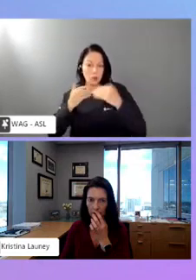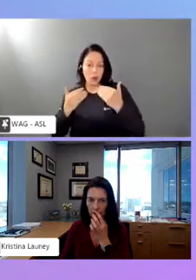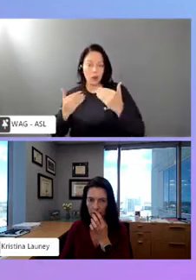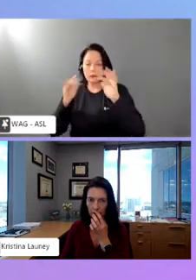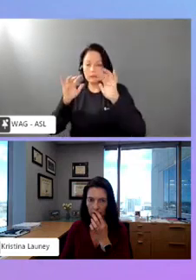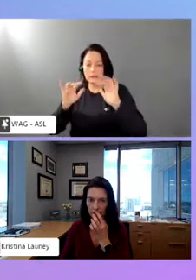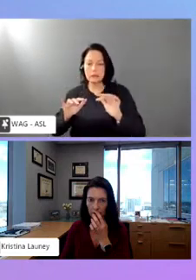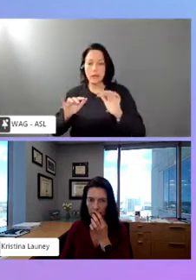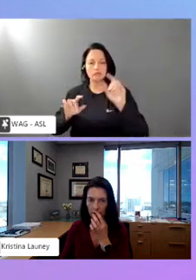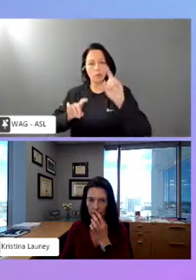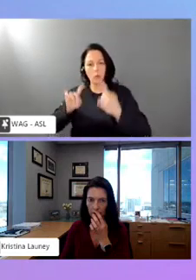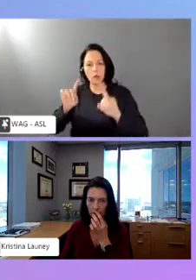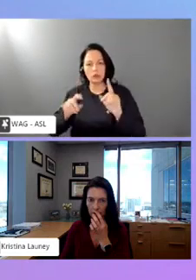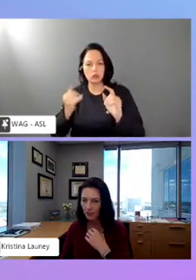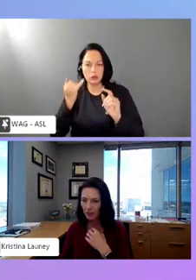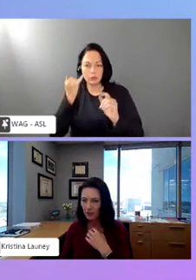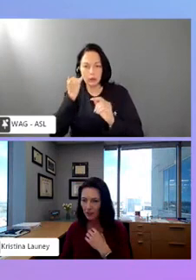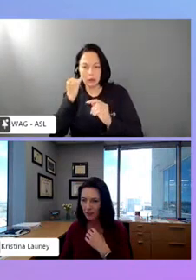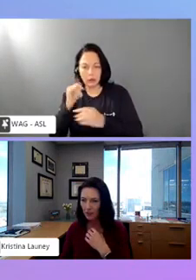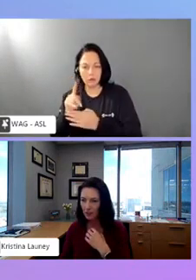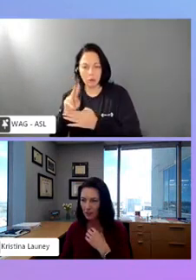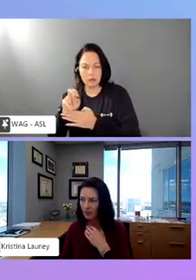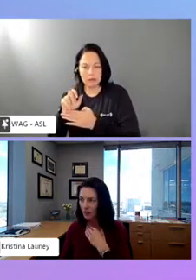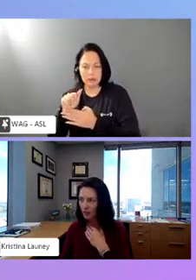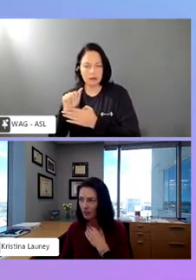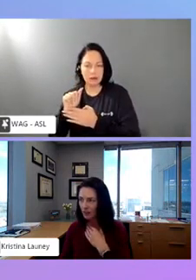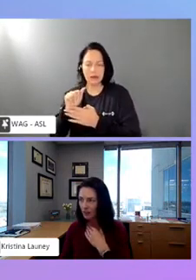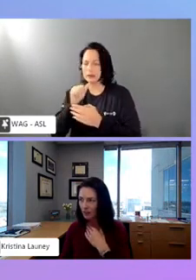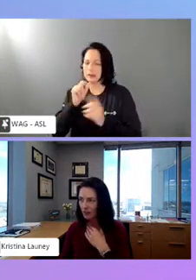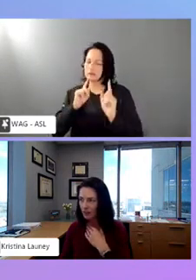[PHIL] I'm seeing some great questions, so now is time a